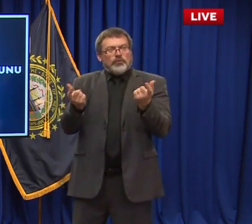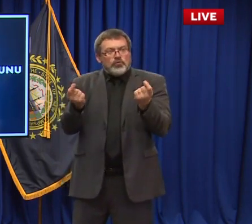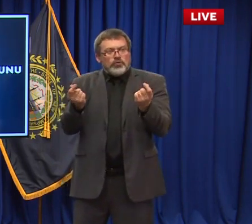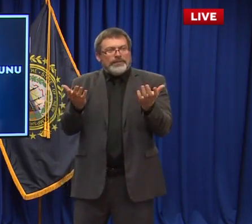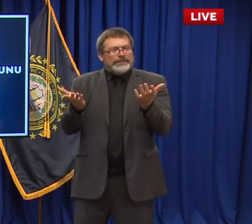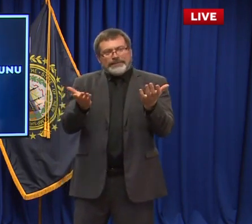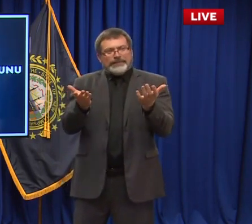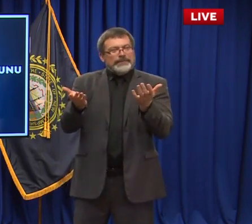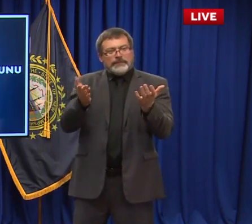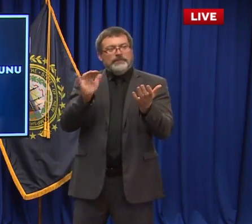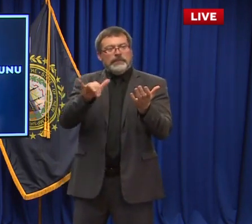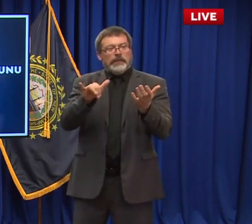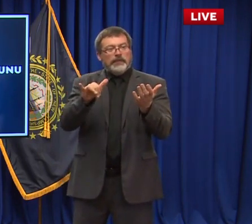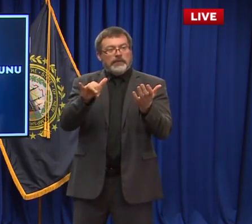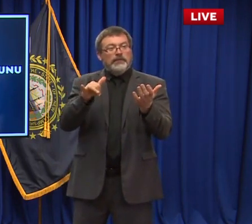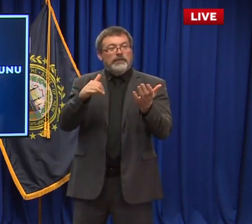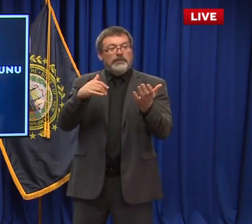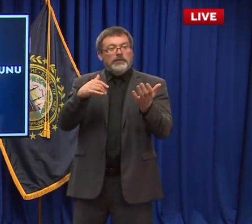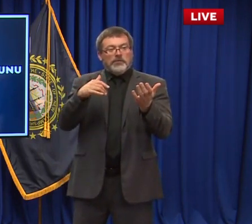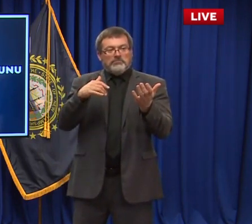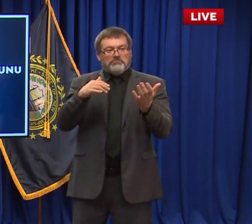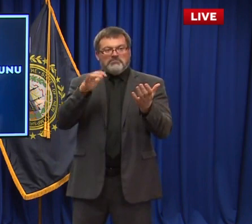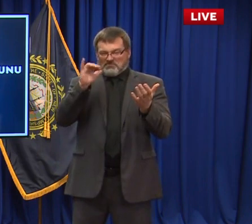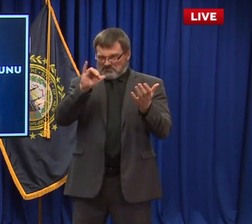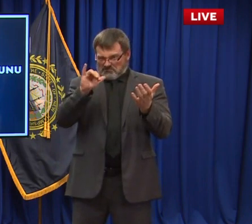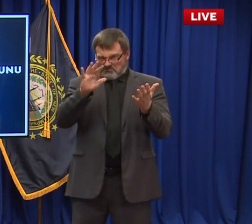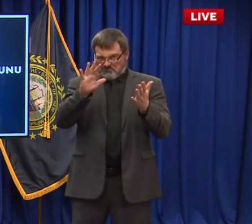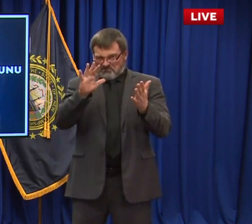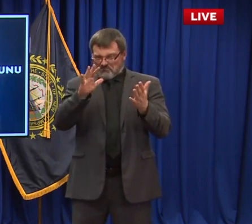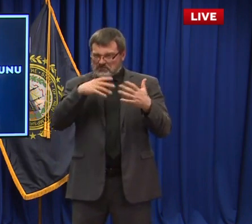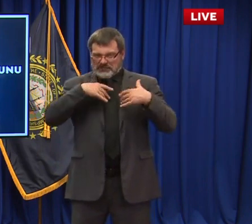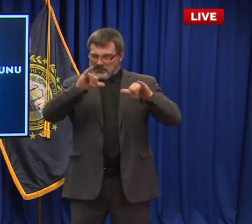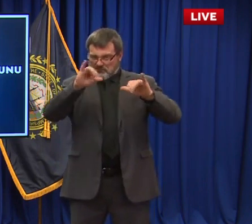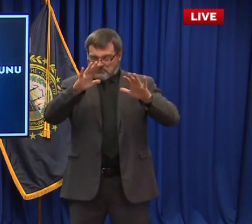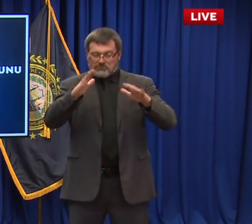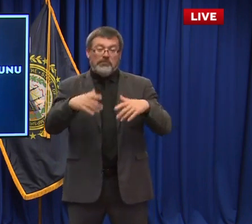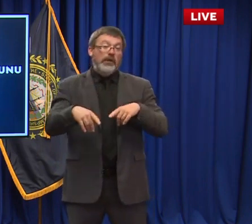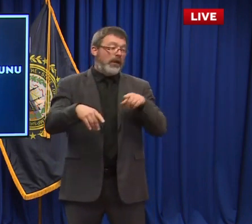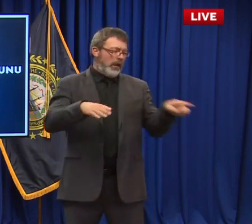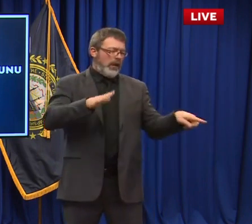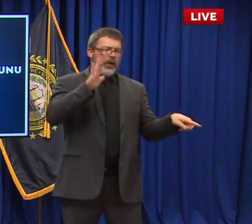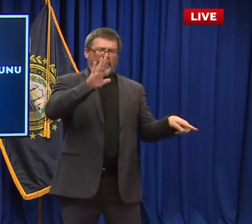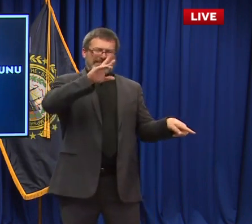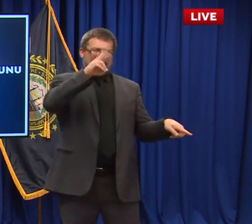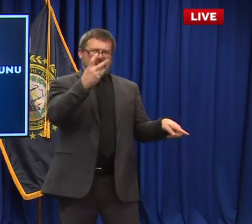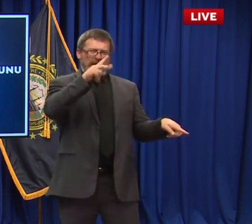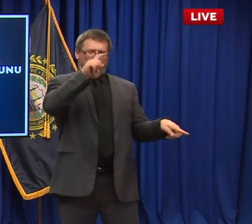THE SECOND PART OF THAT QUESTION , IF YOU COULD REPEAT THAT PLEASE? HARRISON?